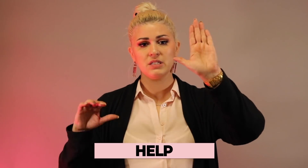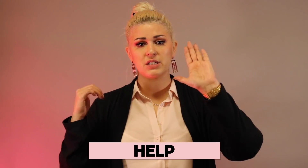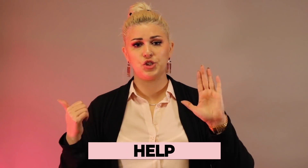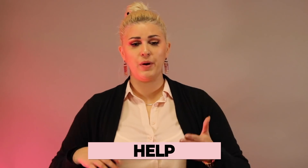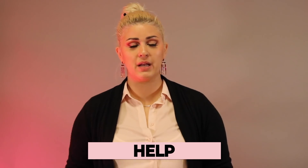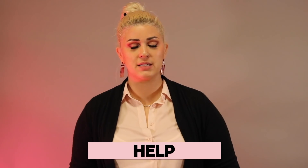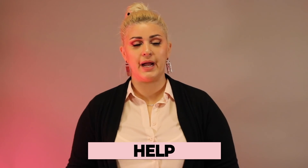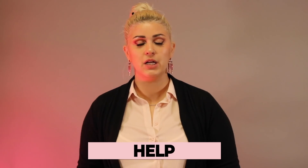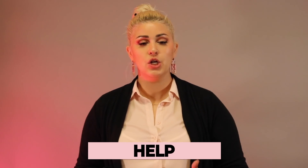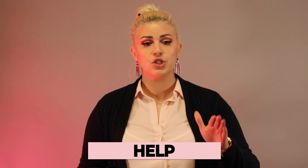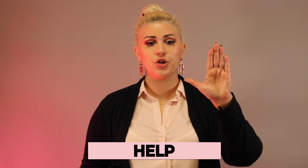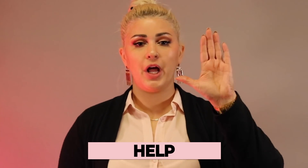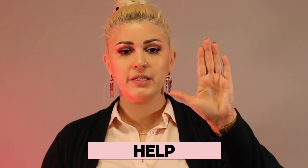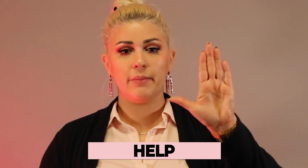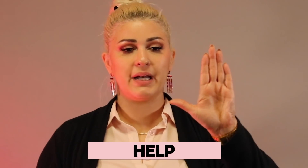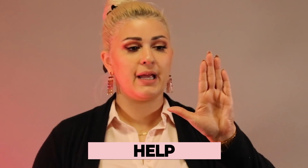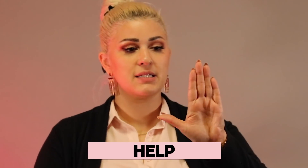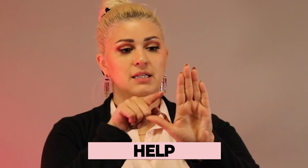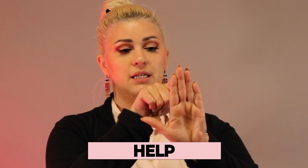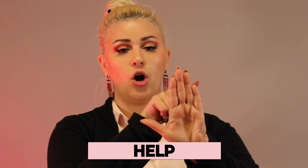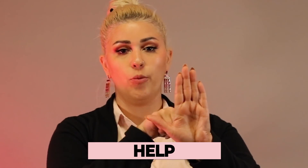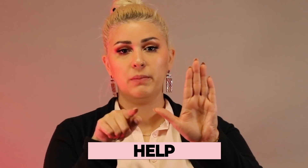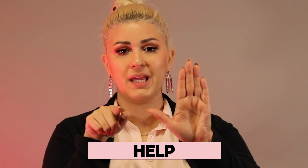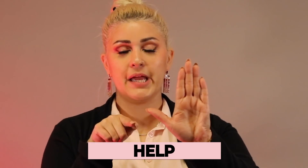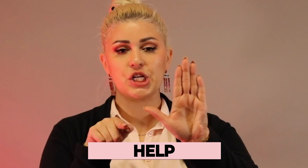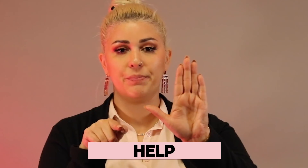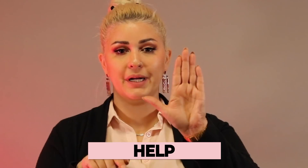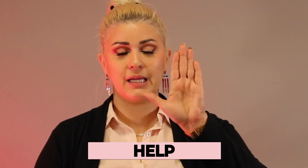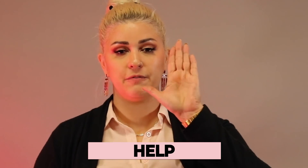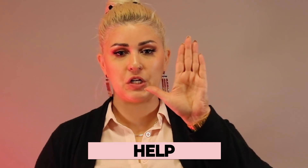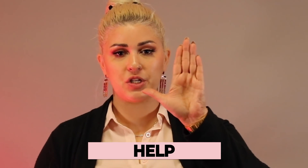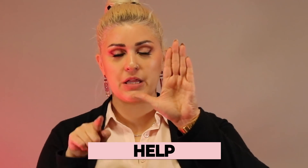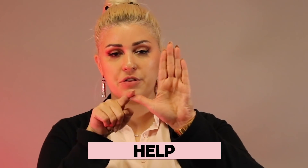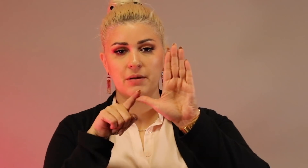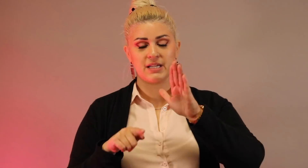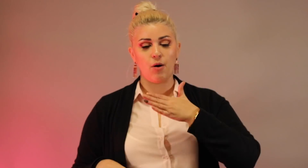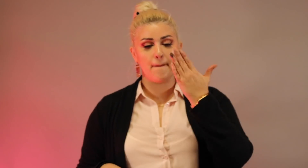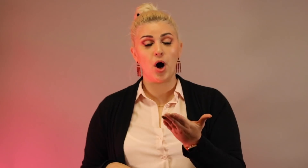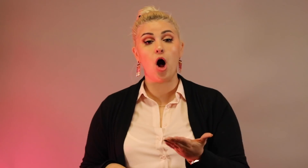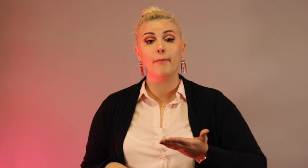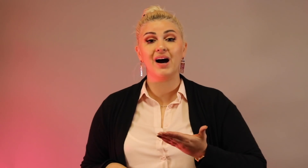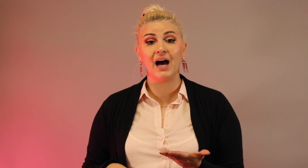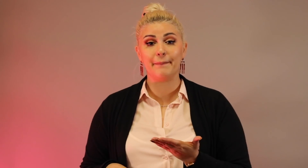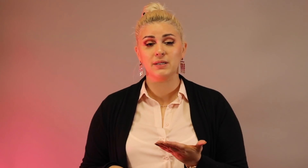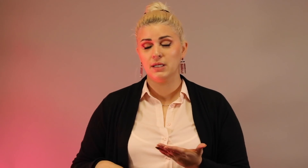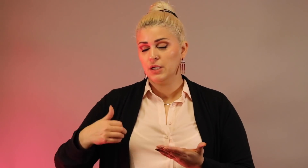This is a two handed sign. So your non-dominant hand is in the open B hand shape again, fingers together, thumbs out, palm up.